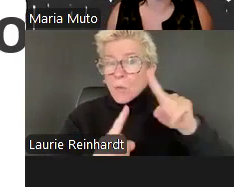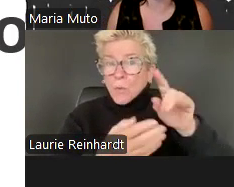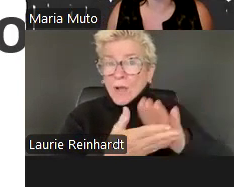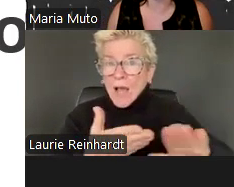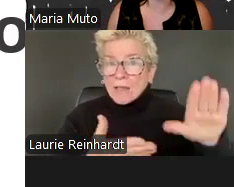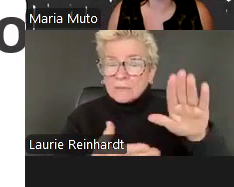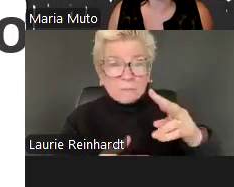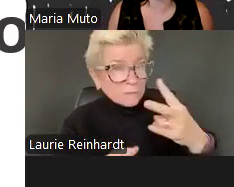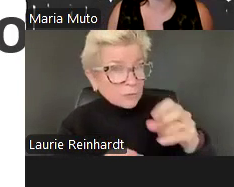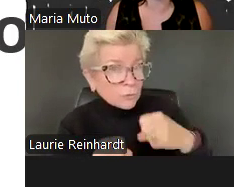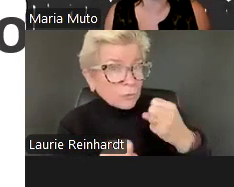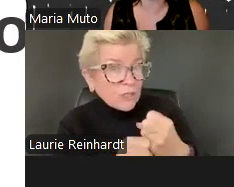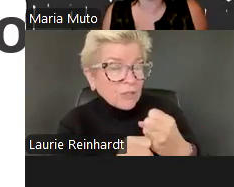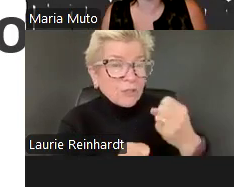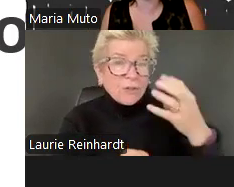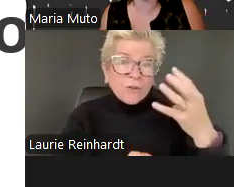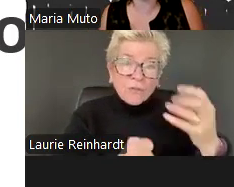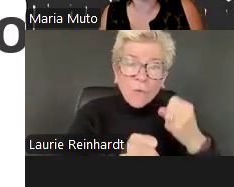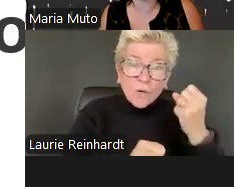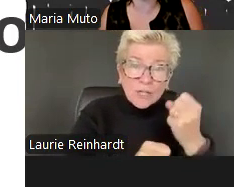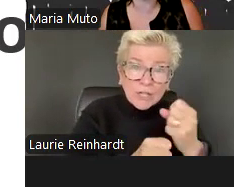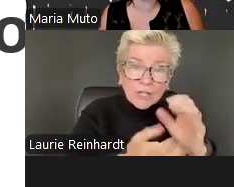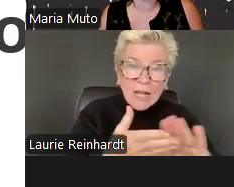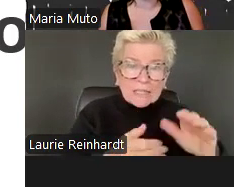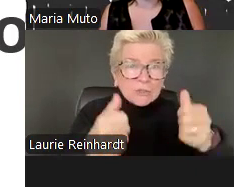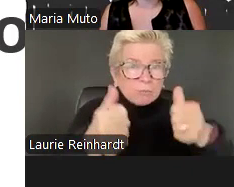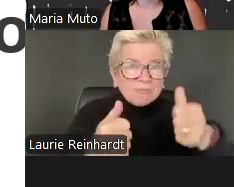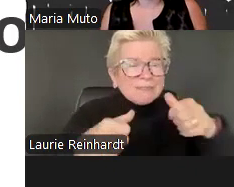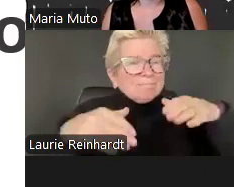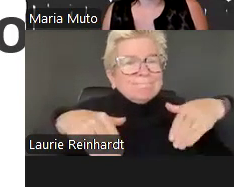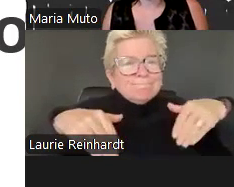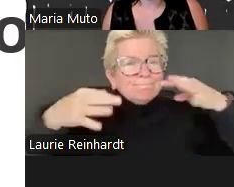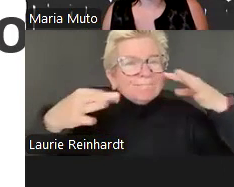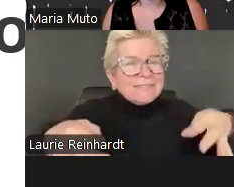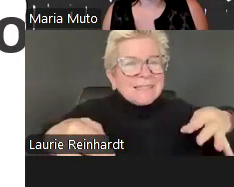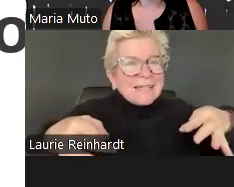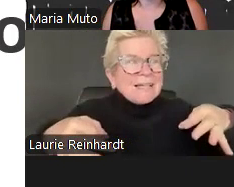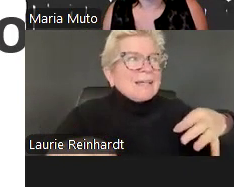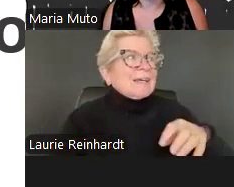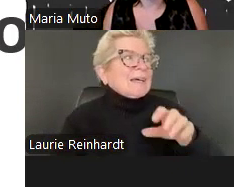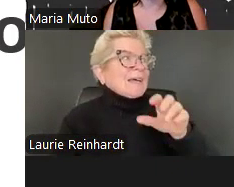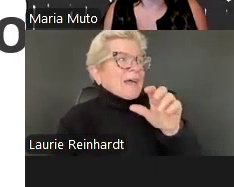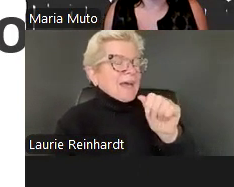two-year college or if they want to go to a four-year College. The SBAC would be a great